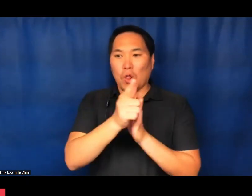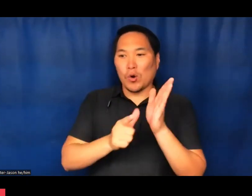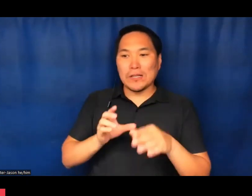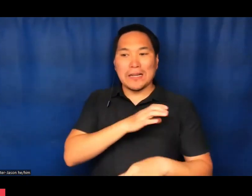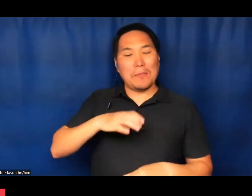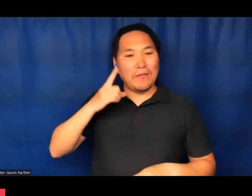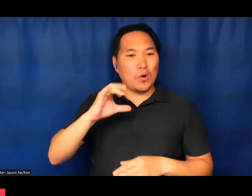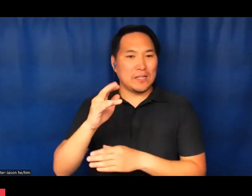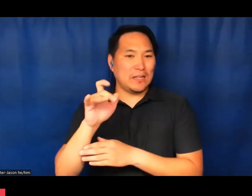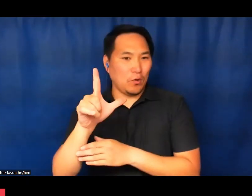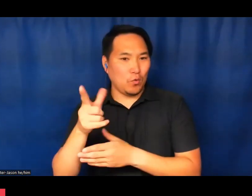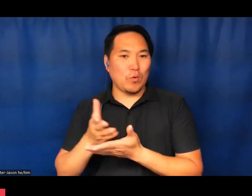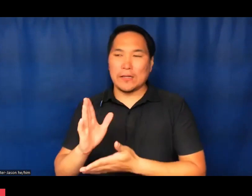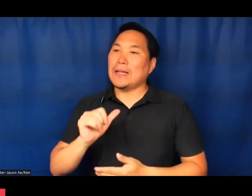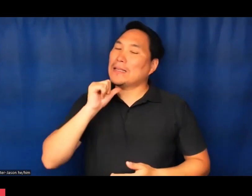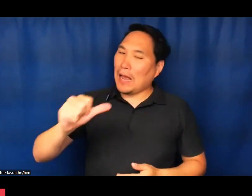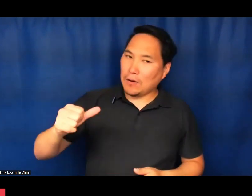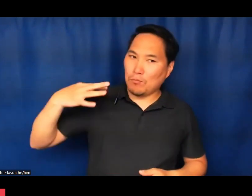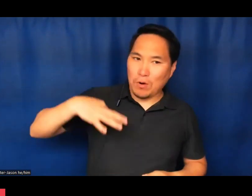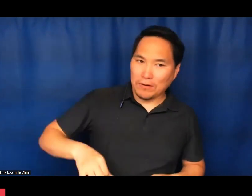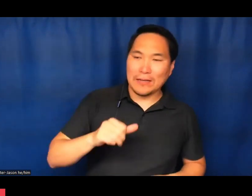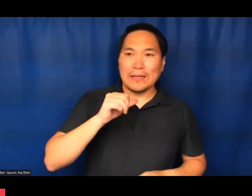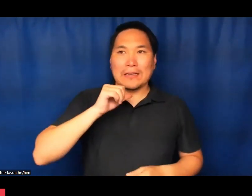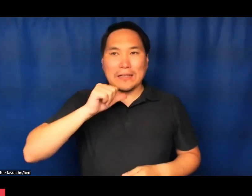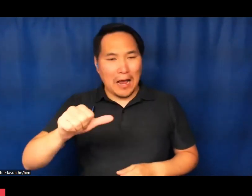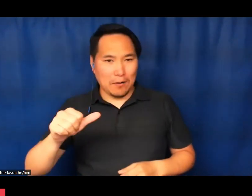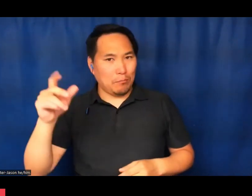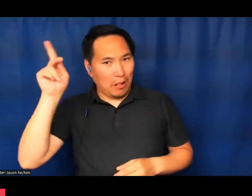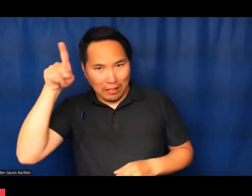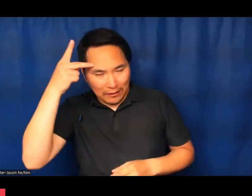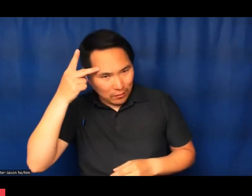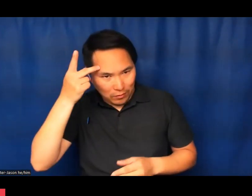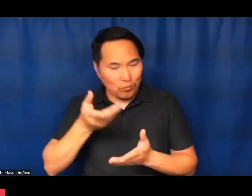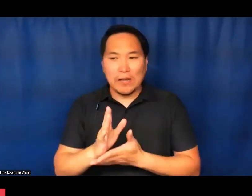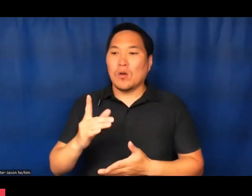We're a non-profit non-partisan organization working to advance racial equity.